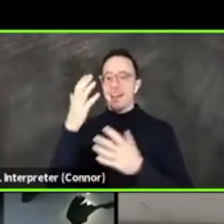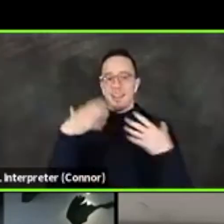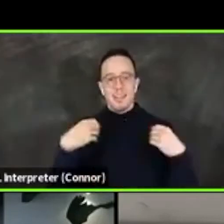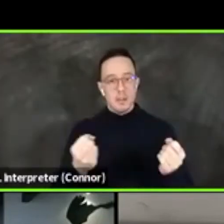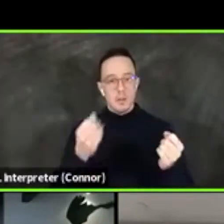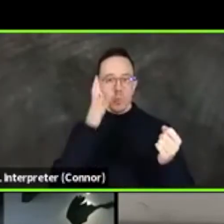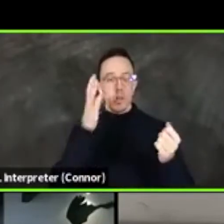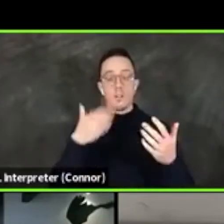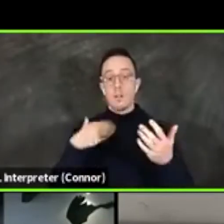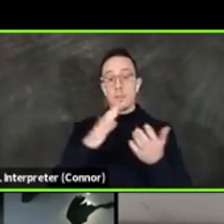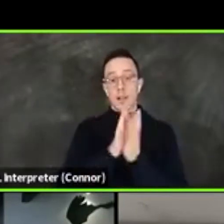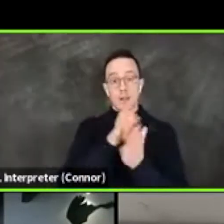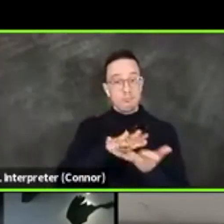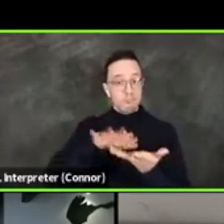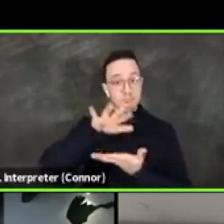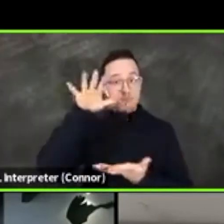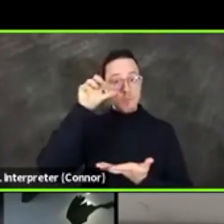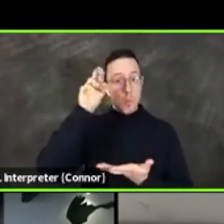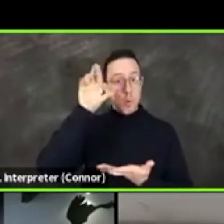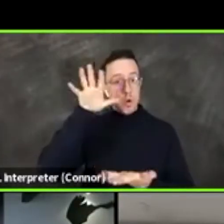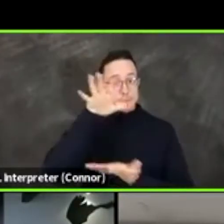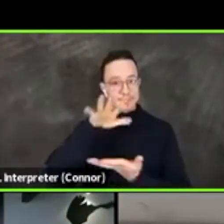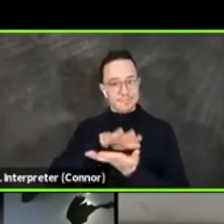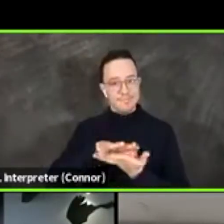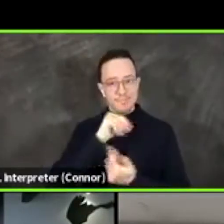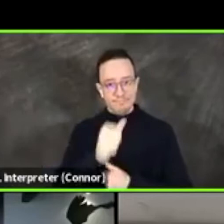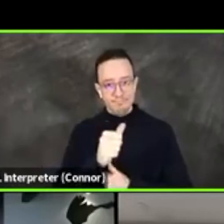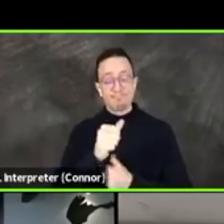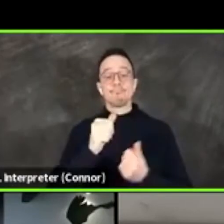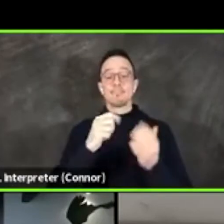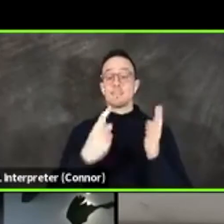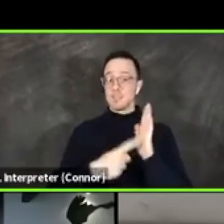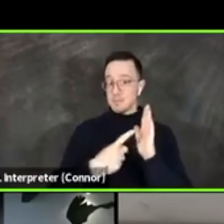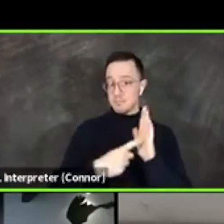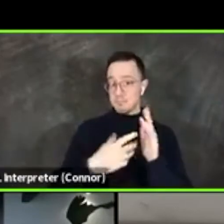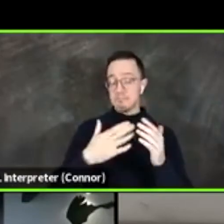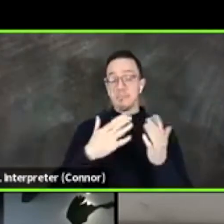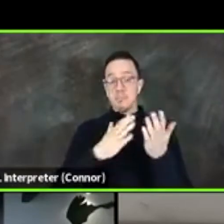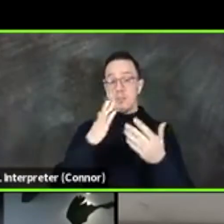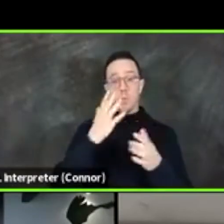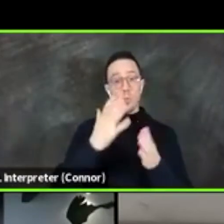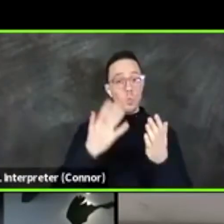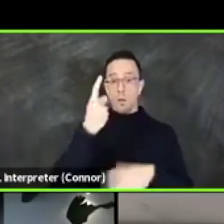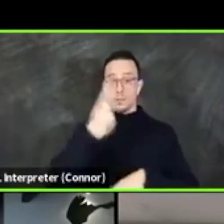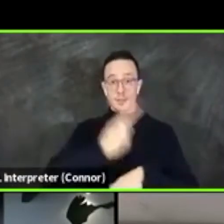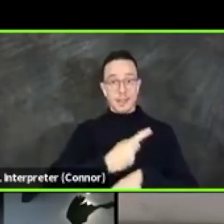ABSTRACT AS WE WANT THEM TO BE, SLASH SOMEDAY INDIGENOUS DANCE AND PERFORMANCE WILL NOT BE A SEPARATE CATEGORY, AND WE WILL NOT NEED